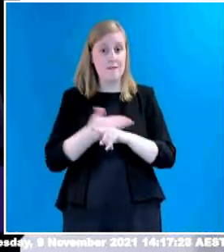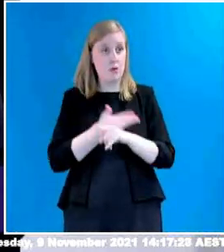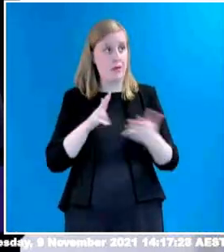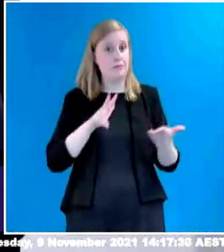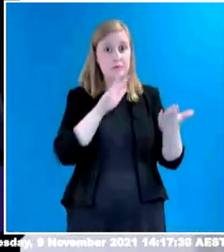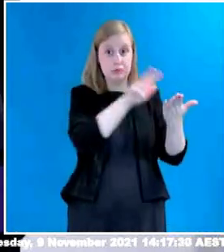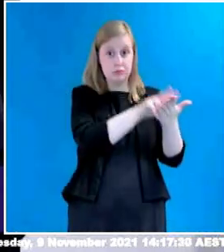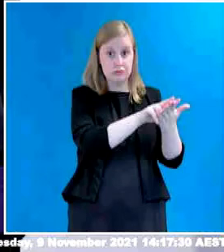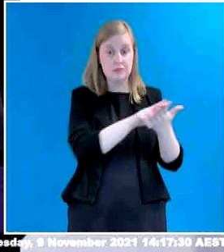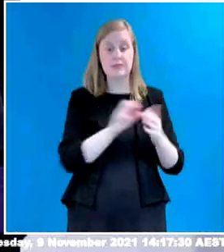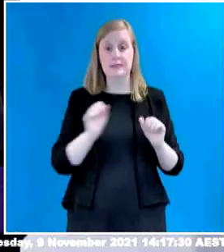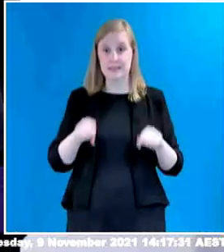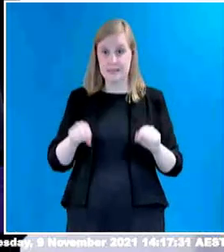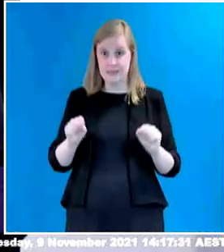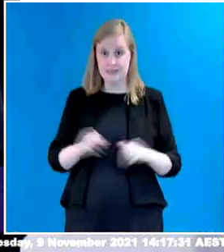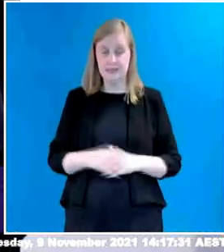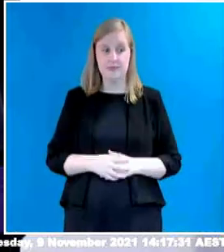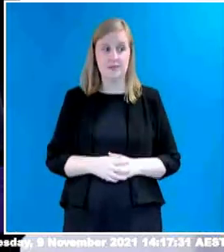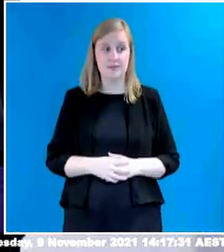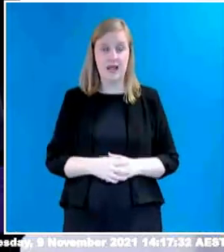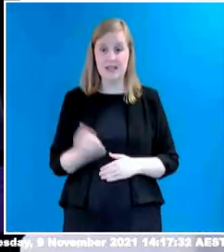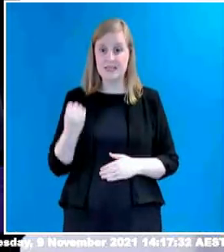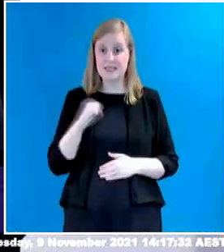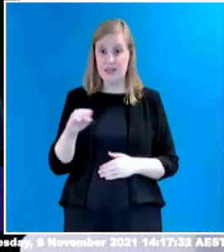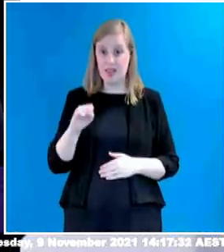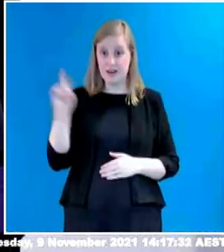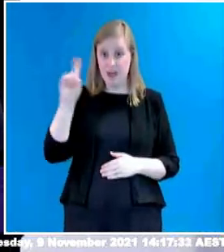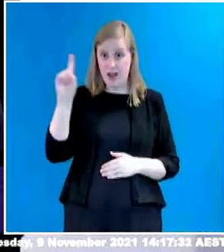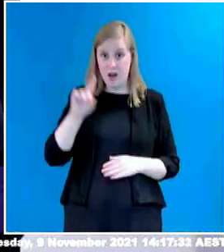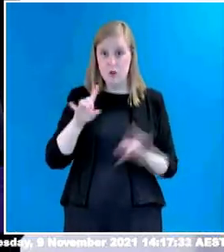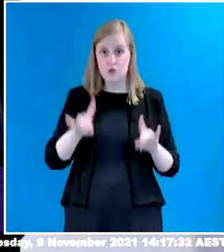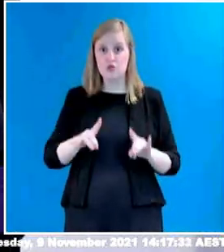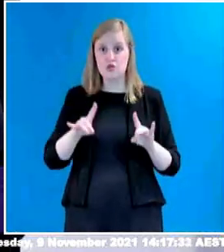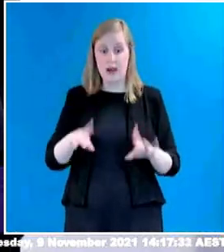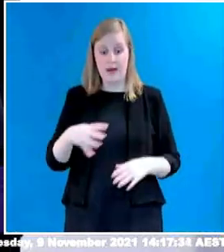It remains the case, doesn't it, that the Australian Government